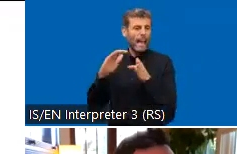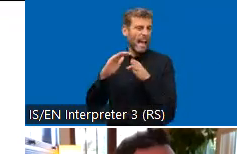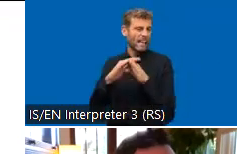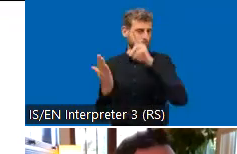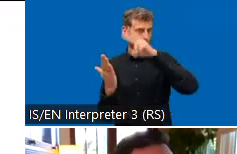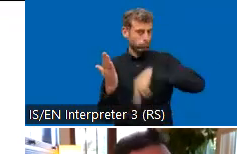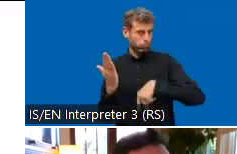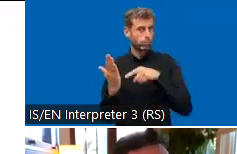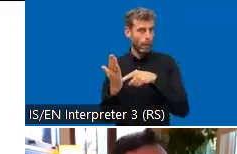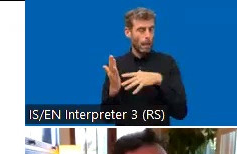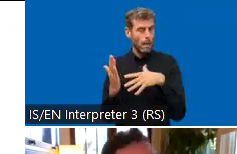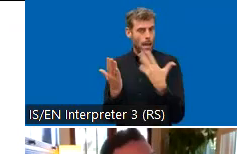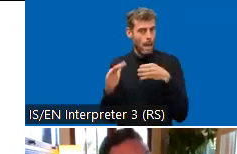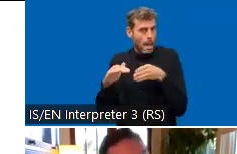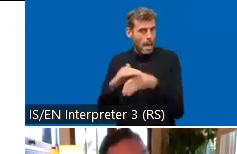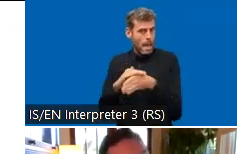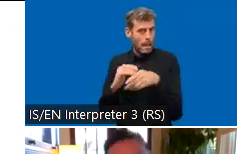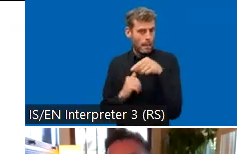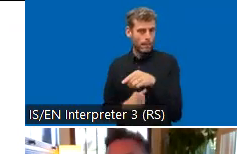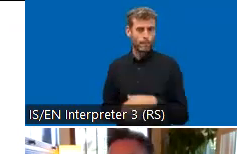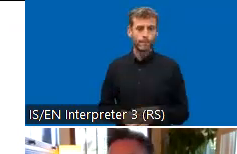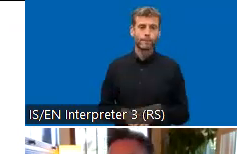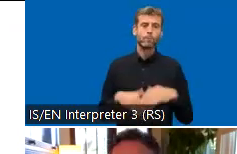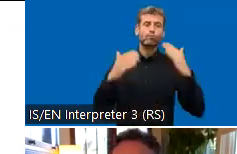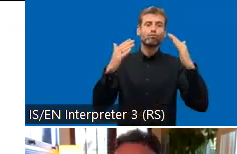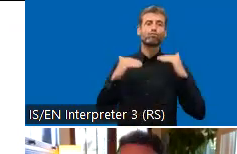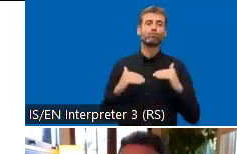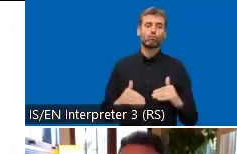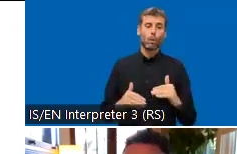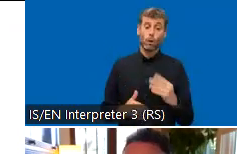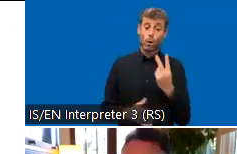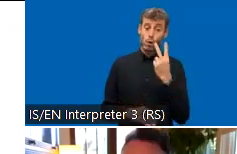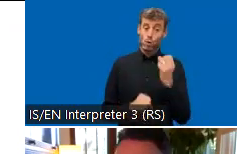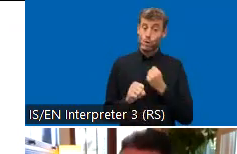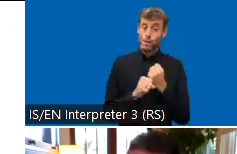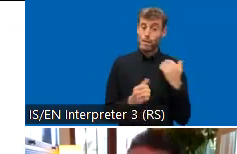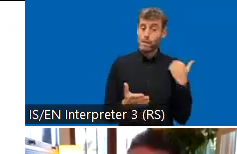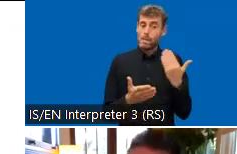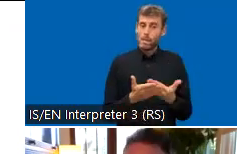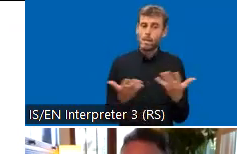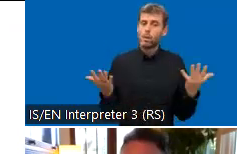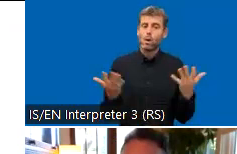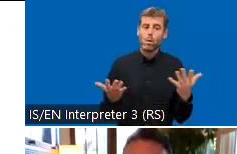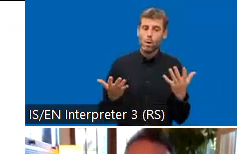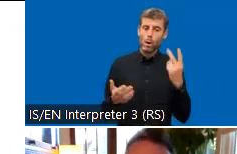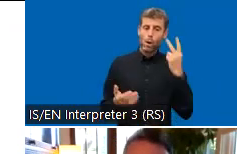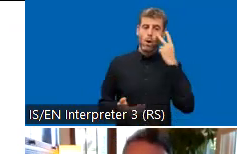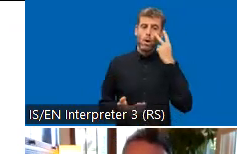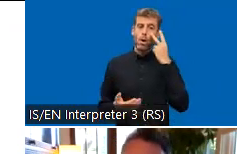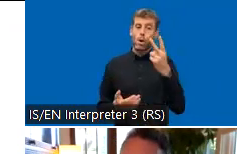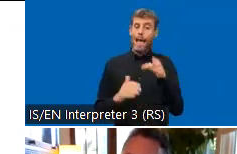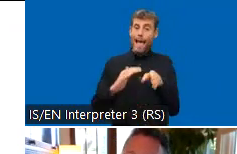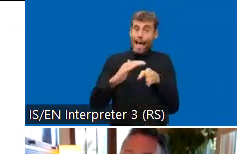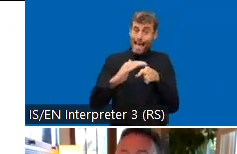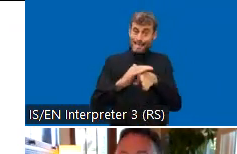We have taken on, over the last two years, a built environment certification, and we actually inherited that from another